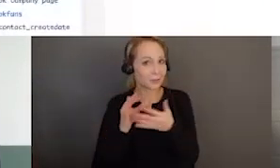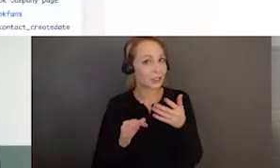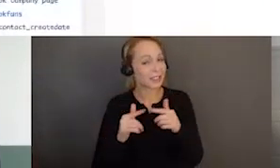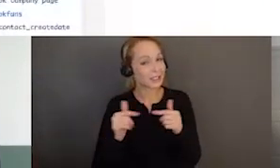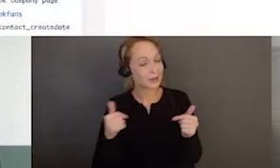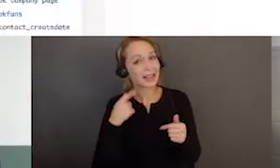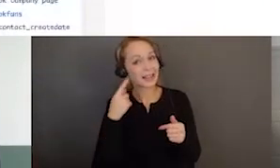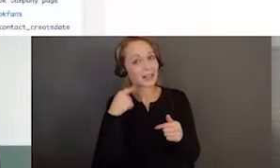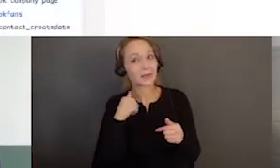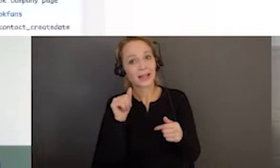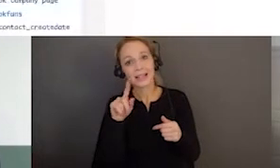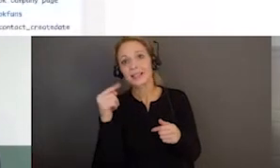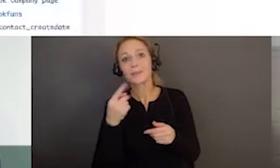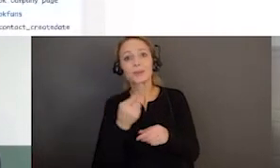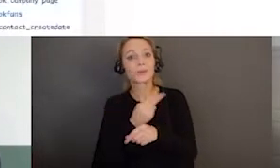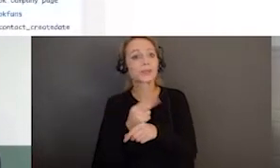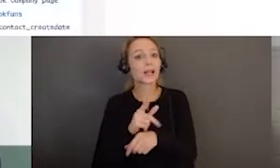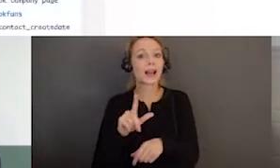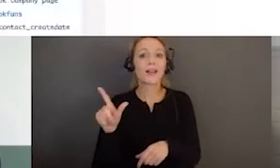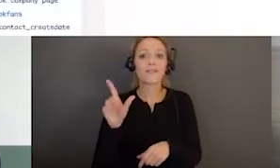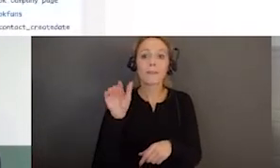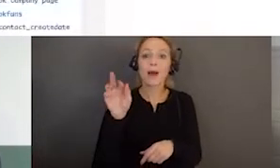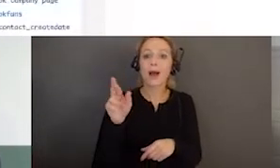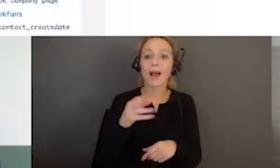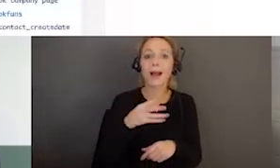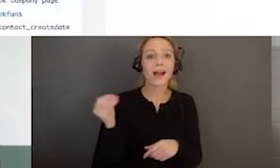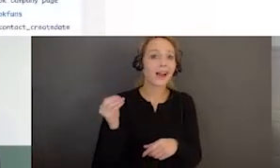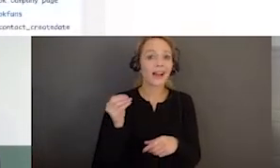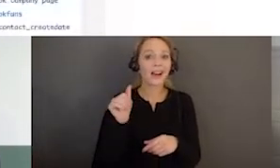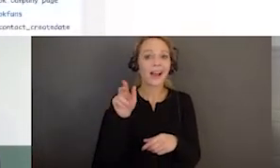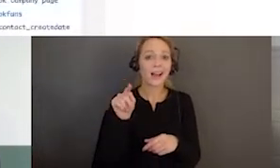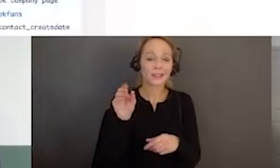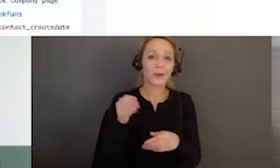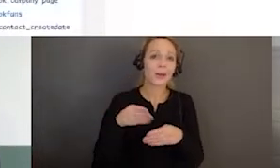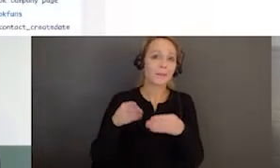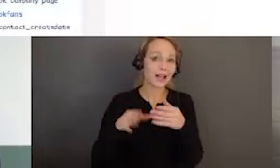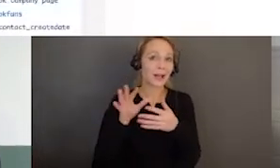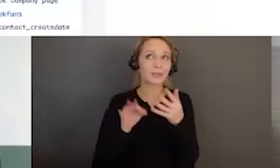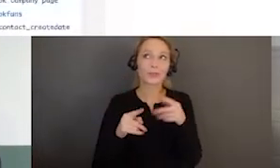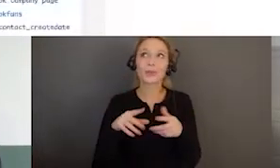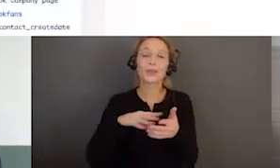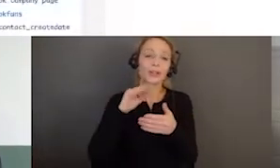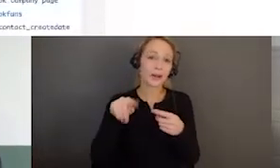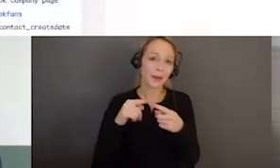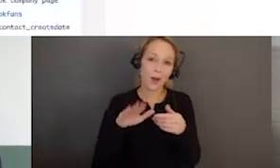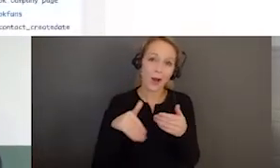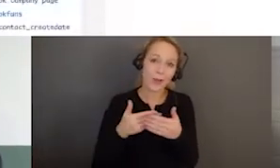I THINK WE CAN SIMPLY USE THE LEFT BAR AS WELL AS THIS AUTO COMPLETE OPTION TO LEARN ABOUT ALL THESE THINGS. I HAVE A QUESTION HERE, STEF.